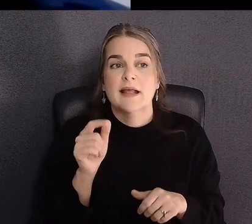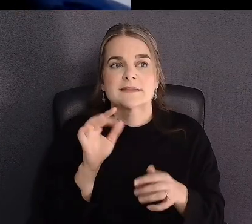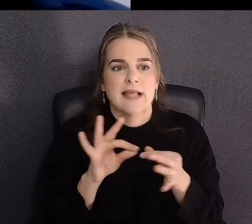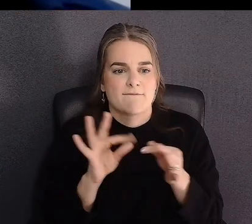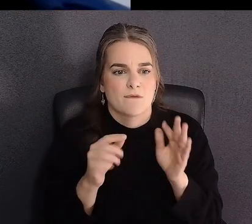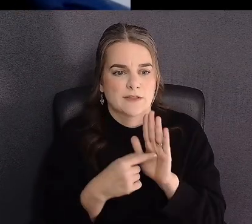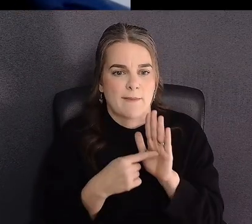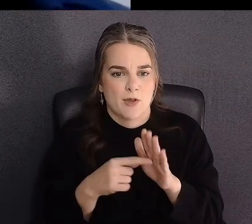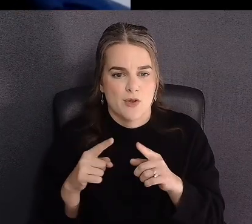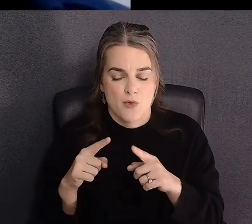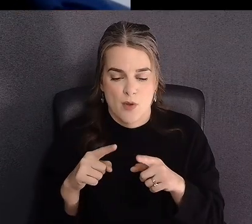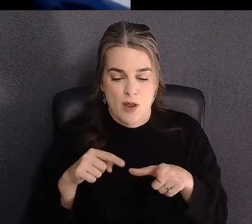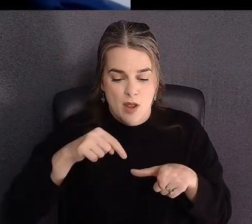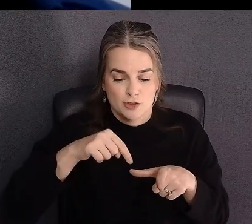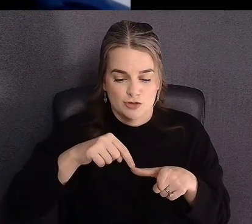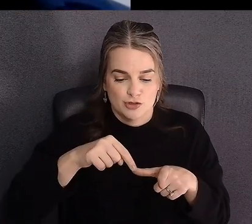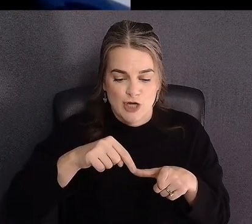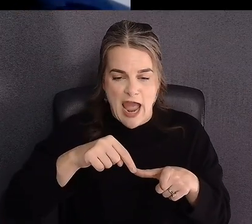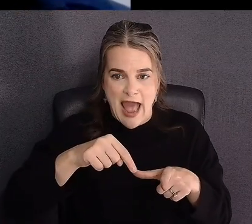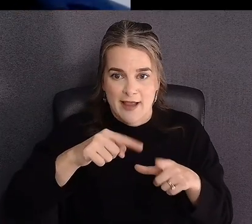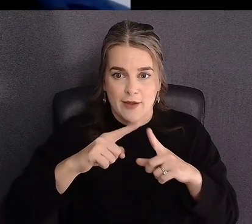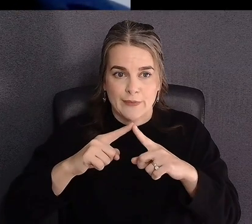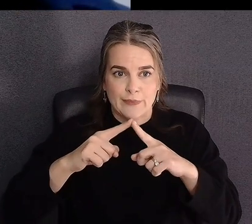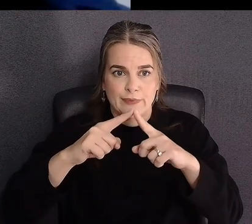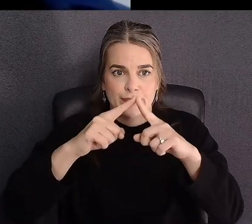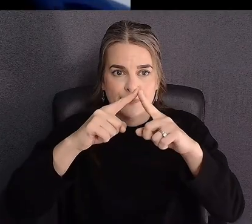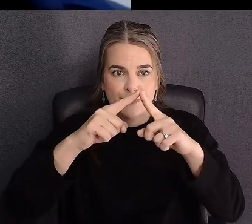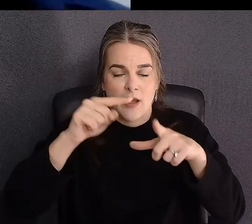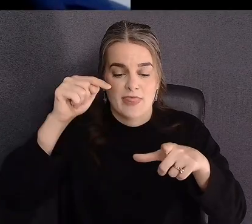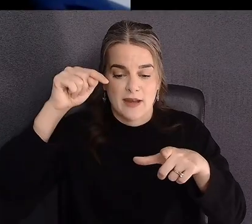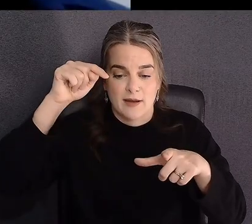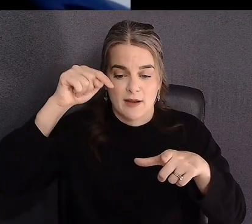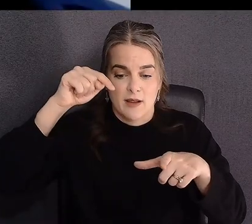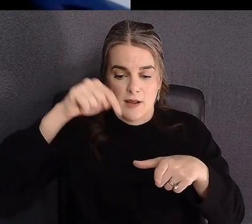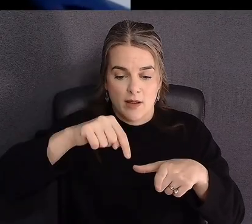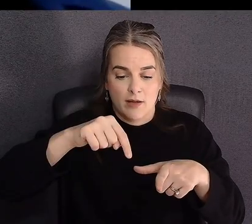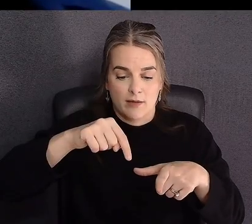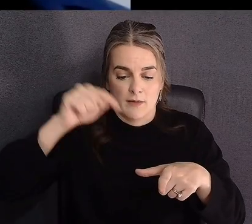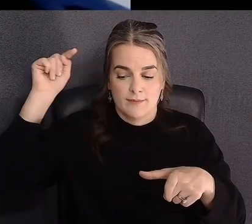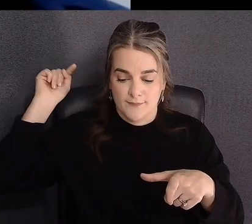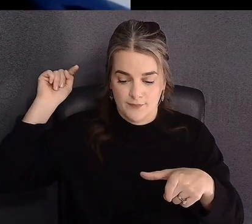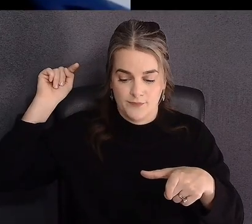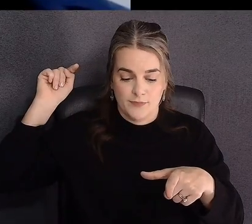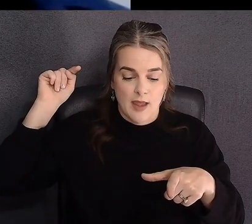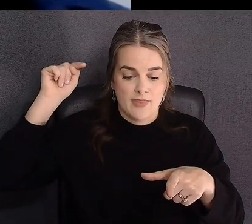and you get to here and you unclick it, then you go back; your hand can be anywhere on the . It still stays in that spot.